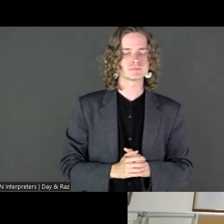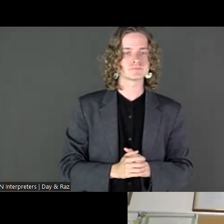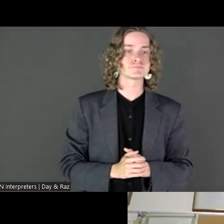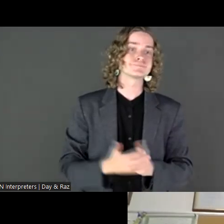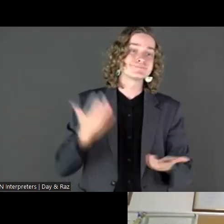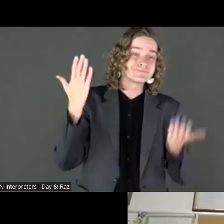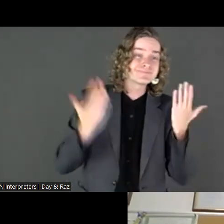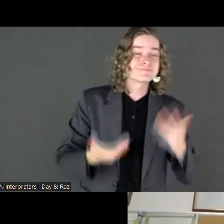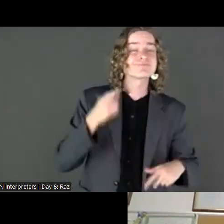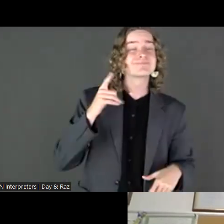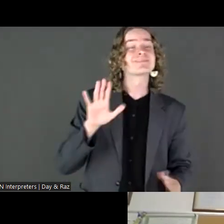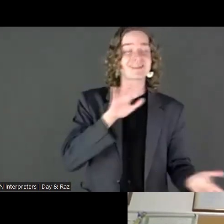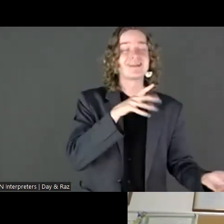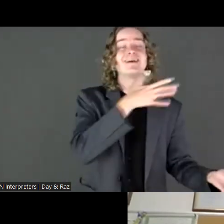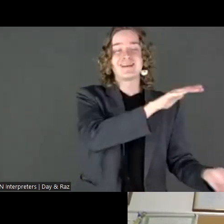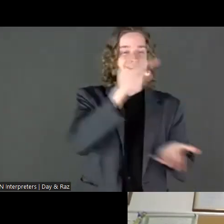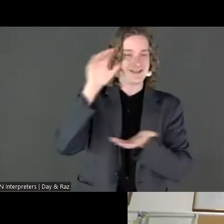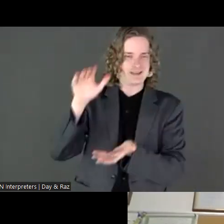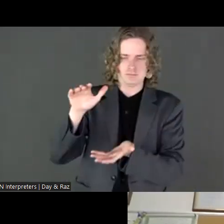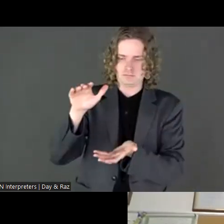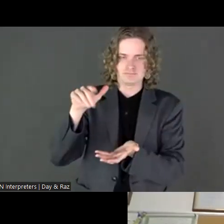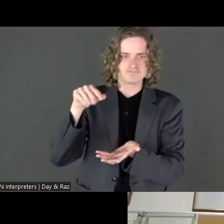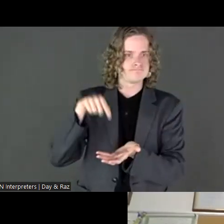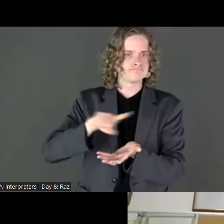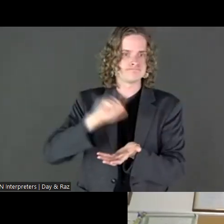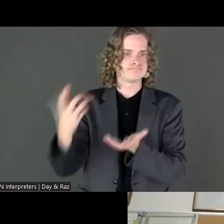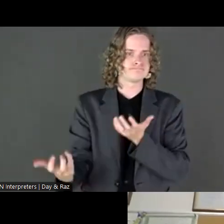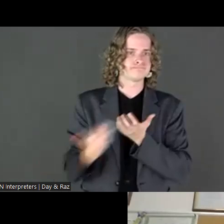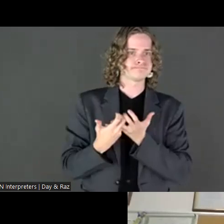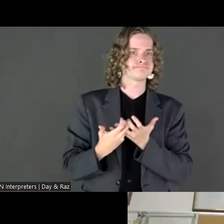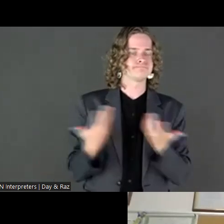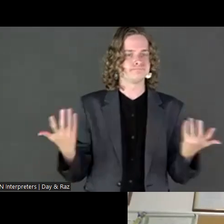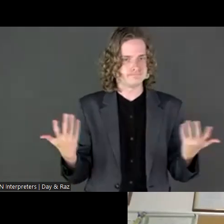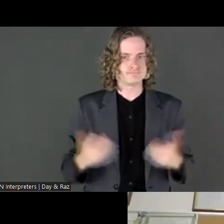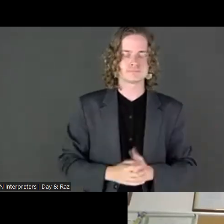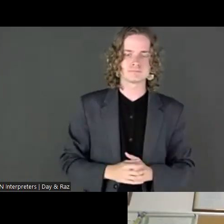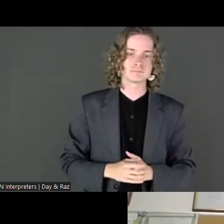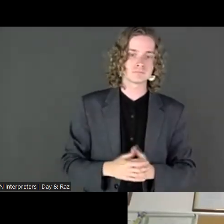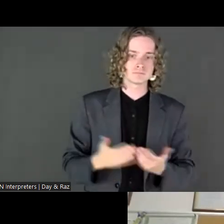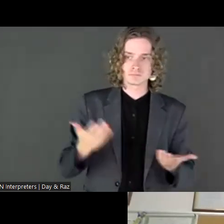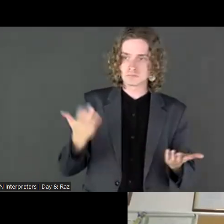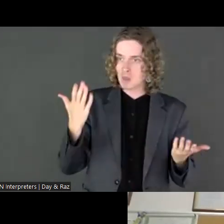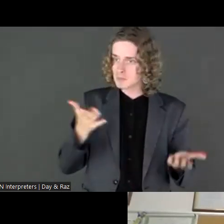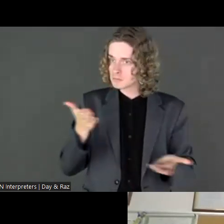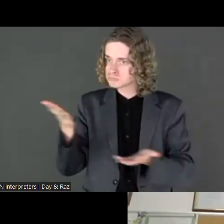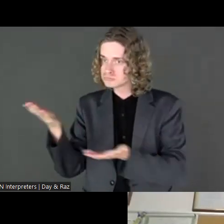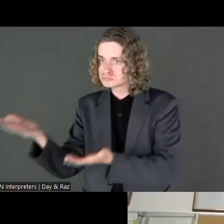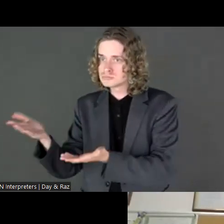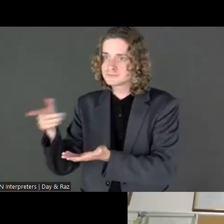Can I maybe trying to, to CDIAC to share your experience or your thoughts on this?